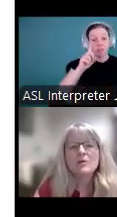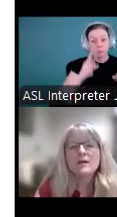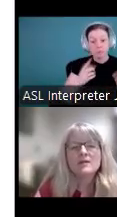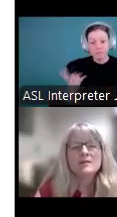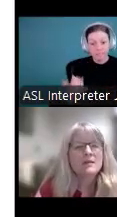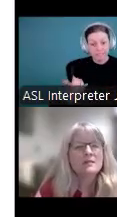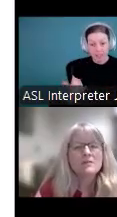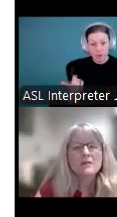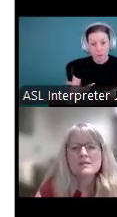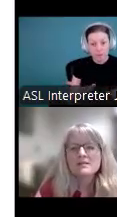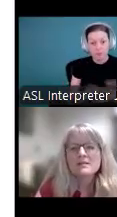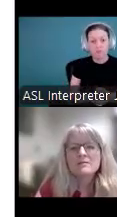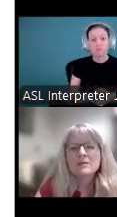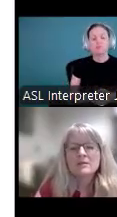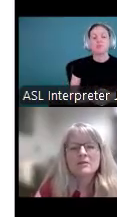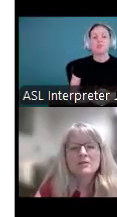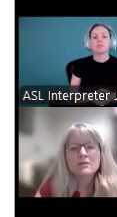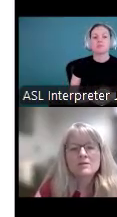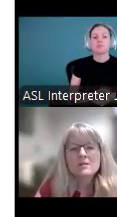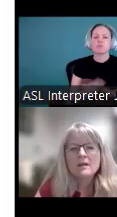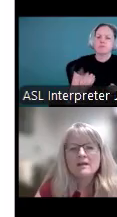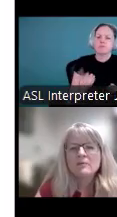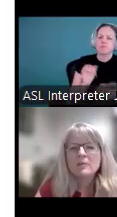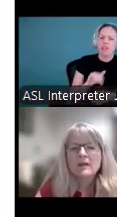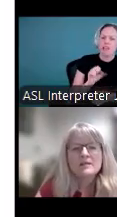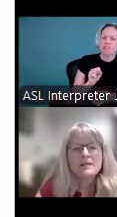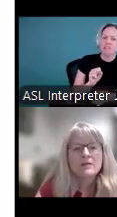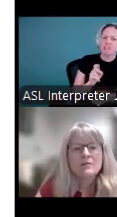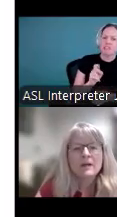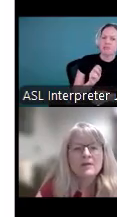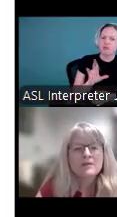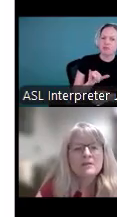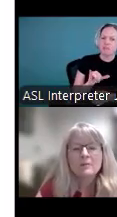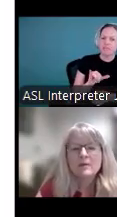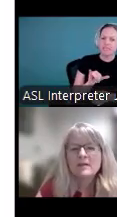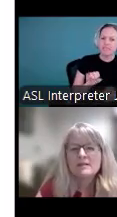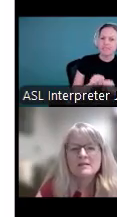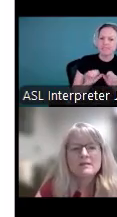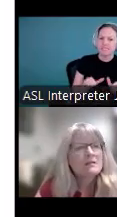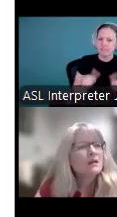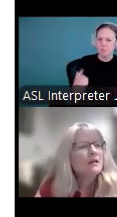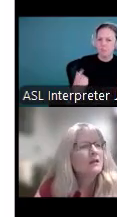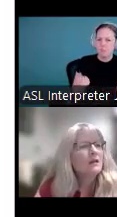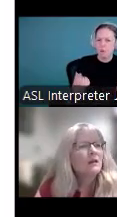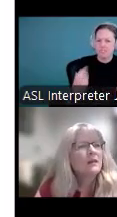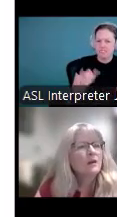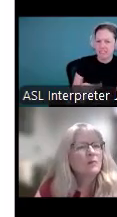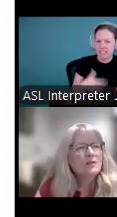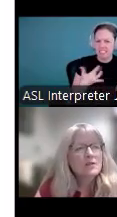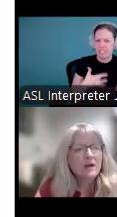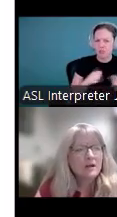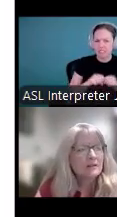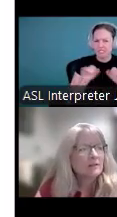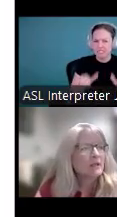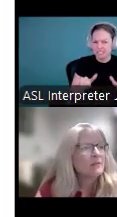what the sensory system includes, kind of break it down by all the different pieces, and then we'll talk a little bit